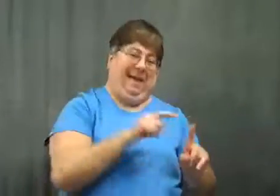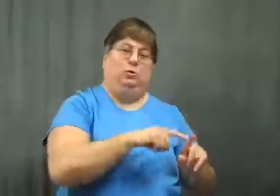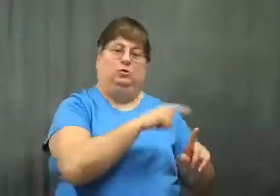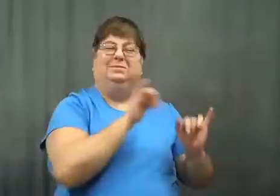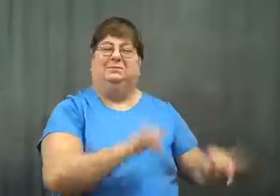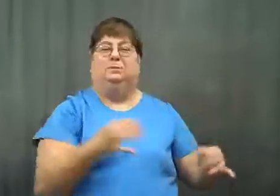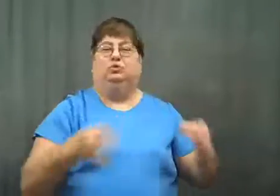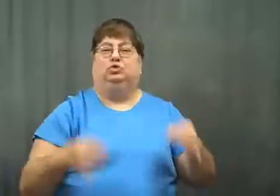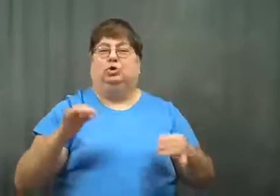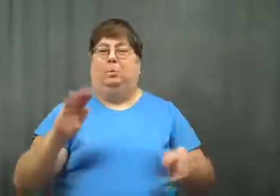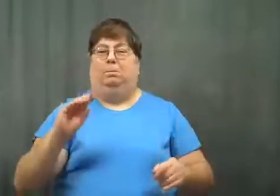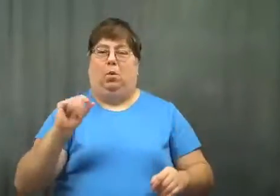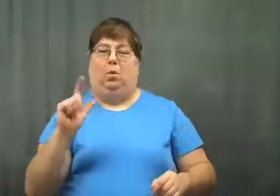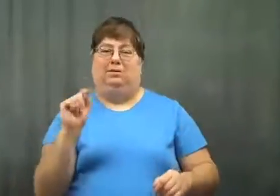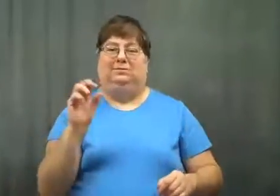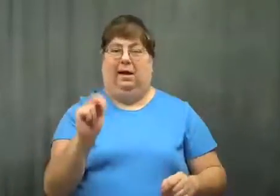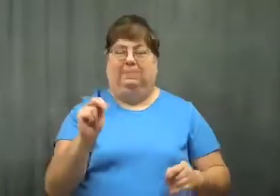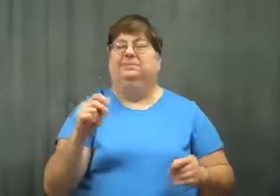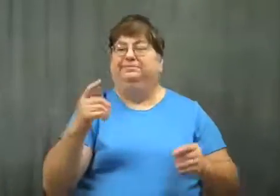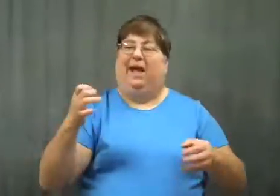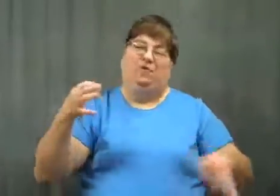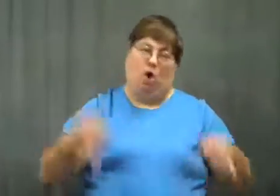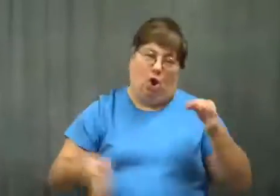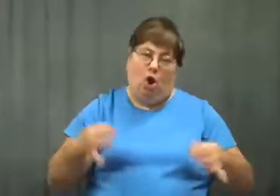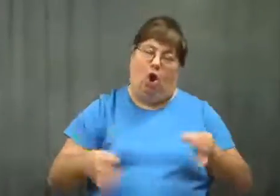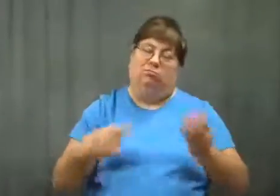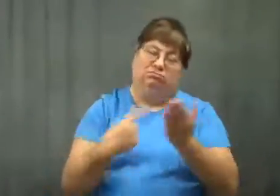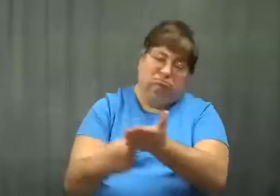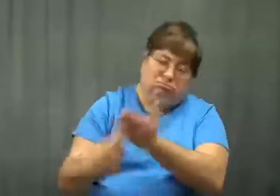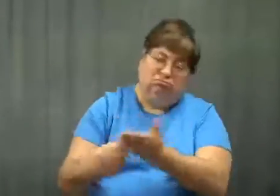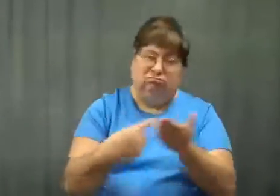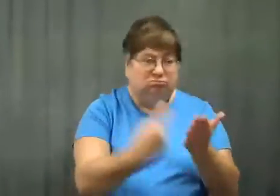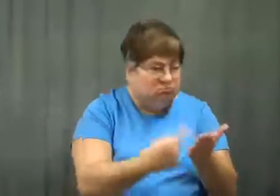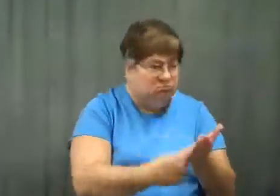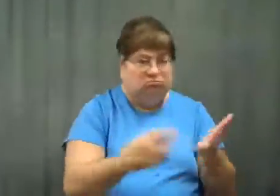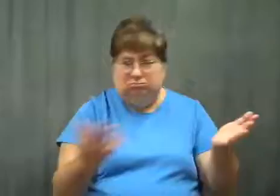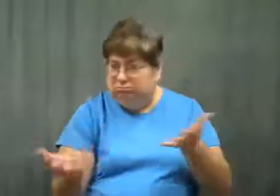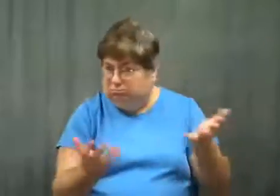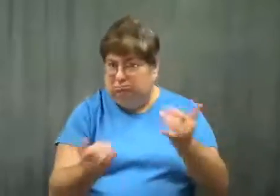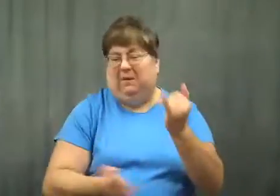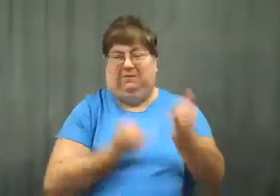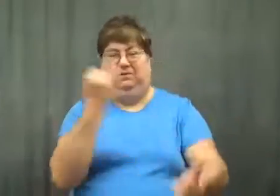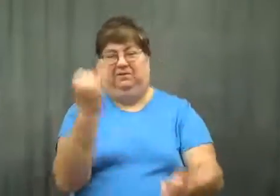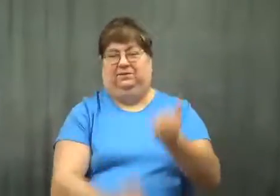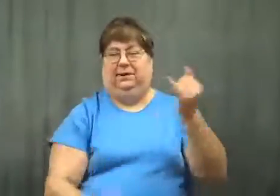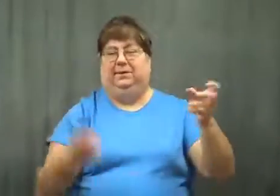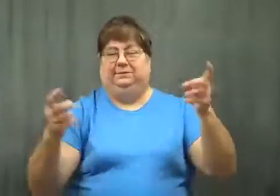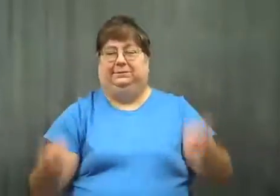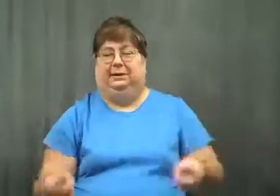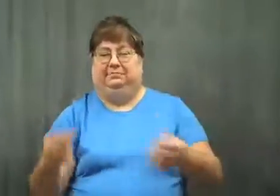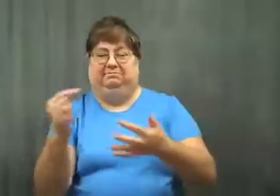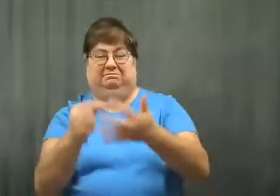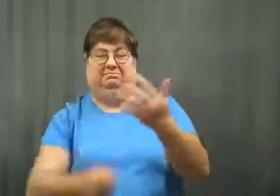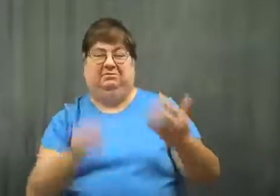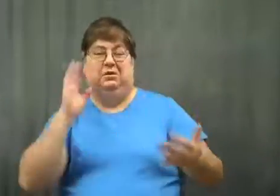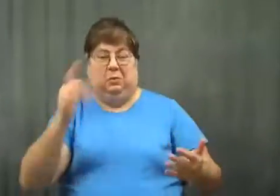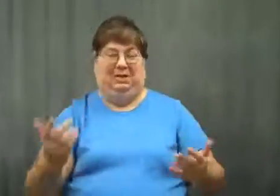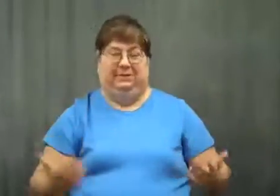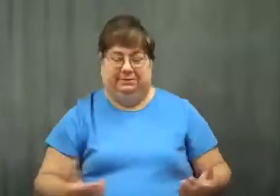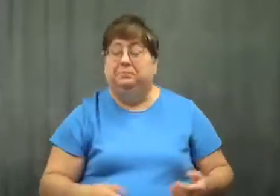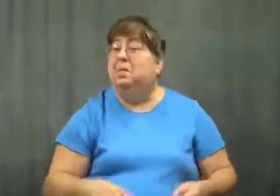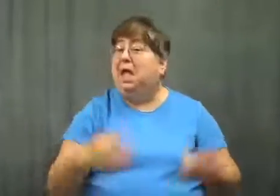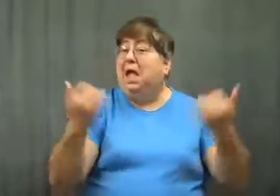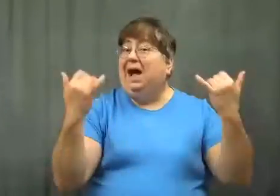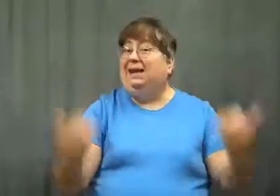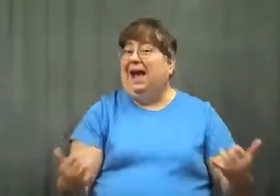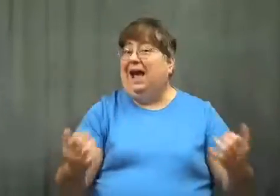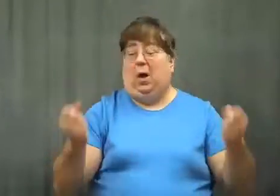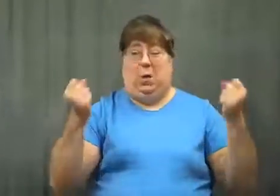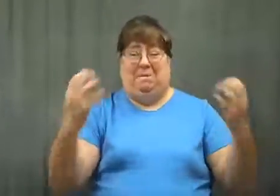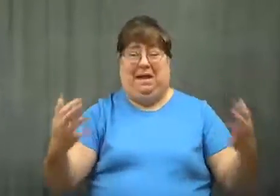then it goes back to Judge Bolton for a trial and final decision.